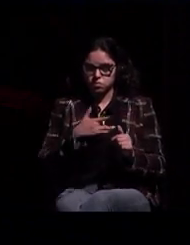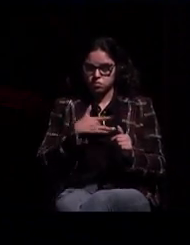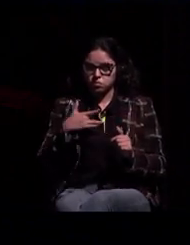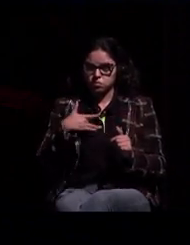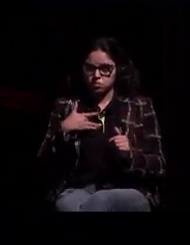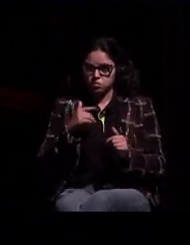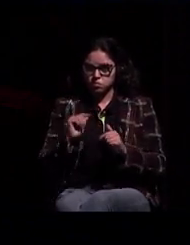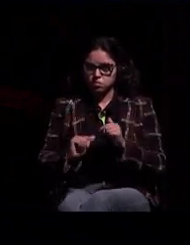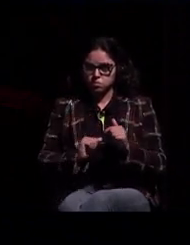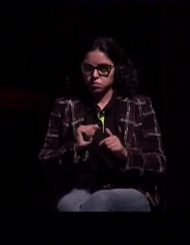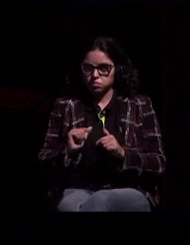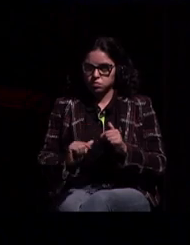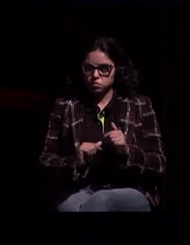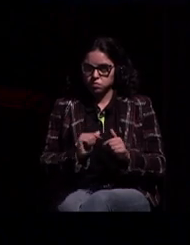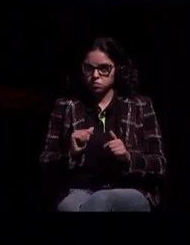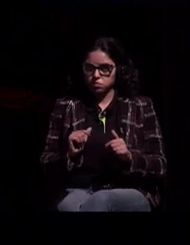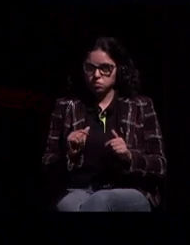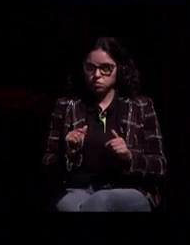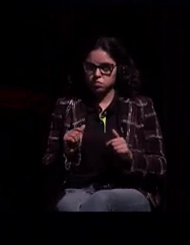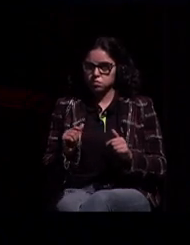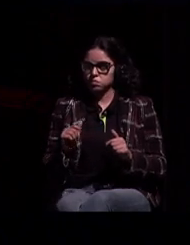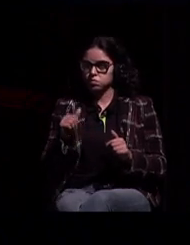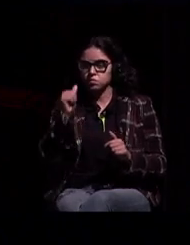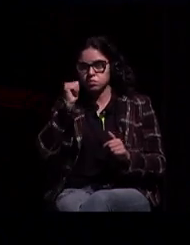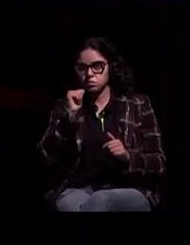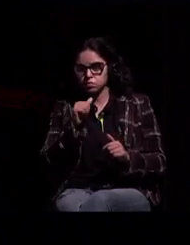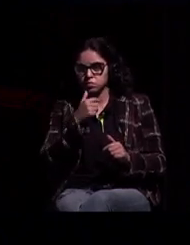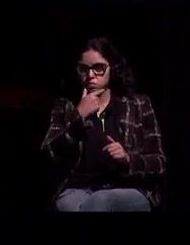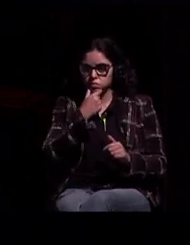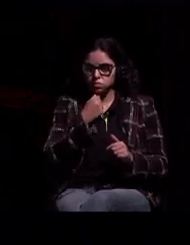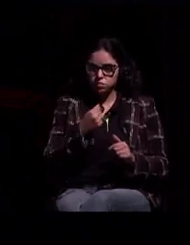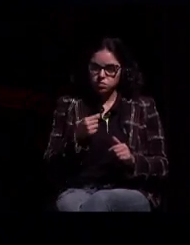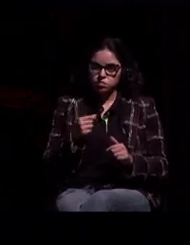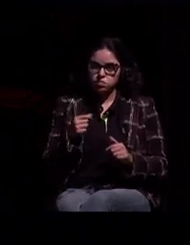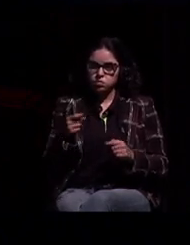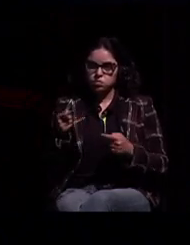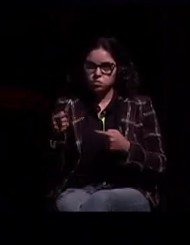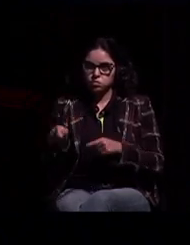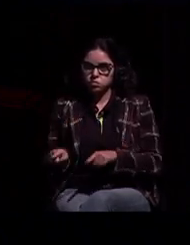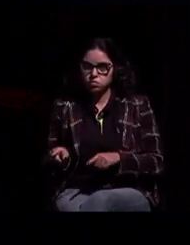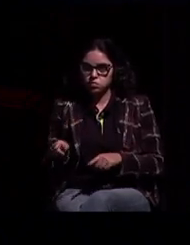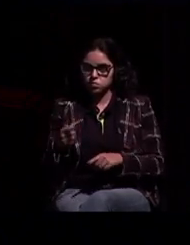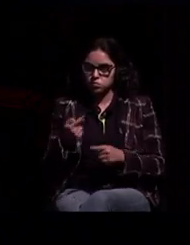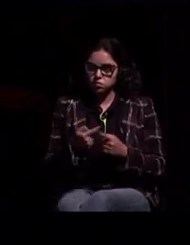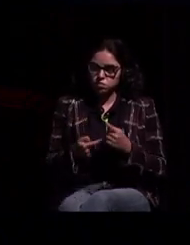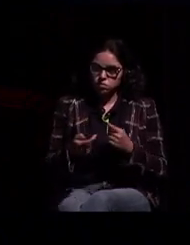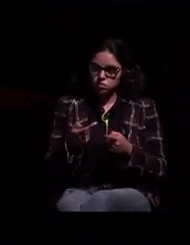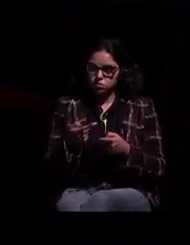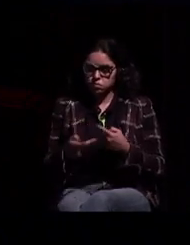in fact we discuss with each other the quality of tourist labor.